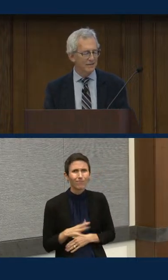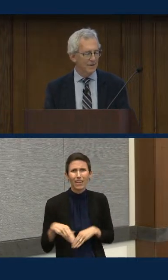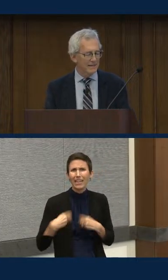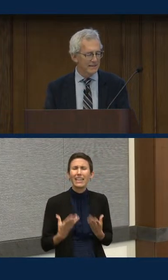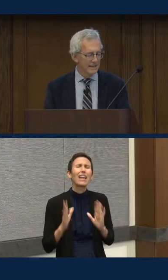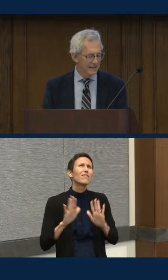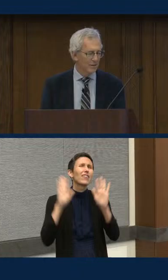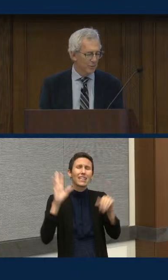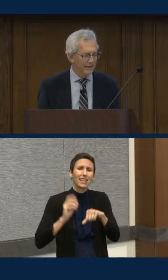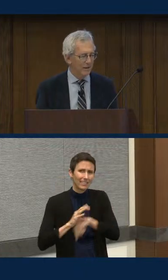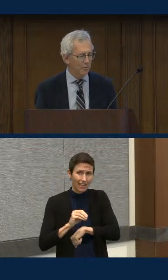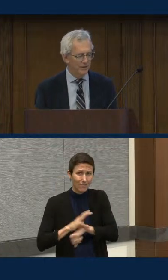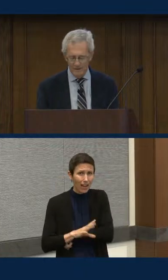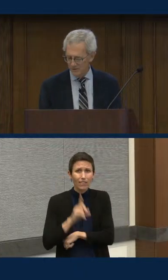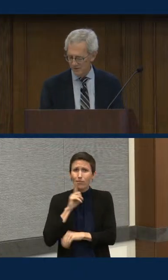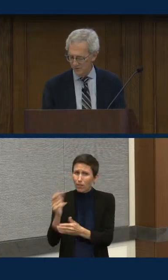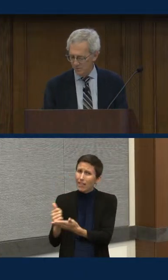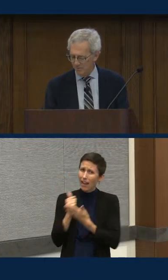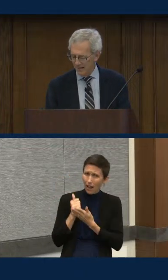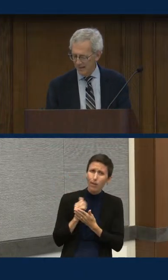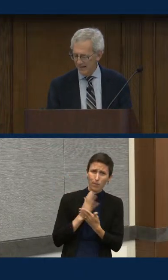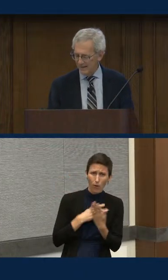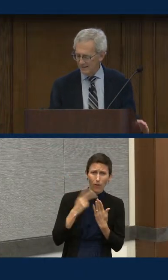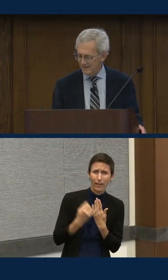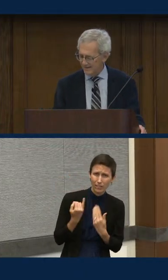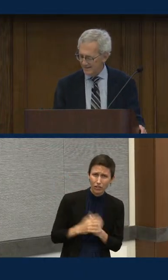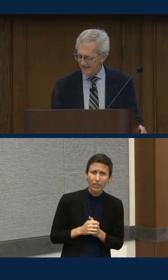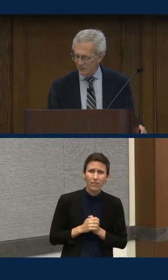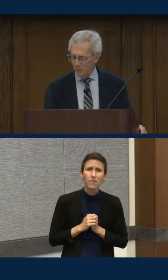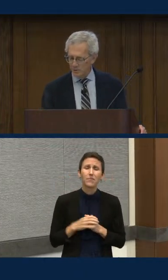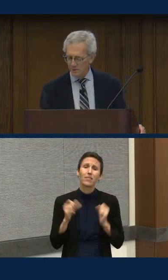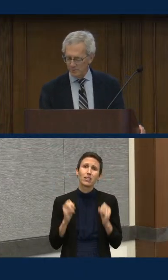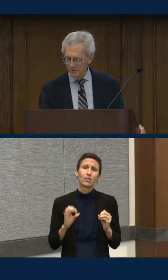fantastic advice that helped the initiative. So that is the origin of the naming of the